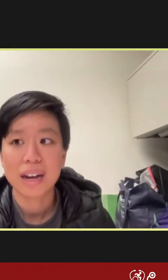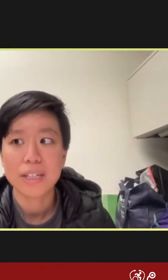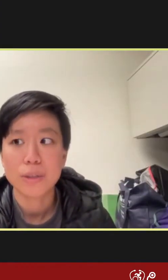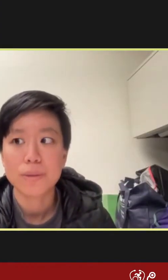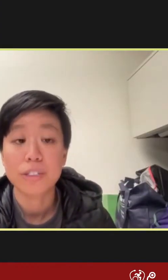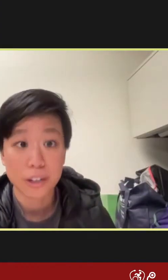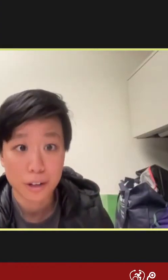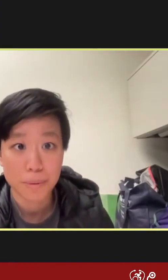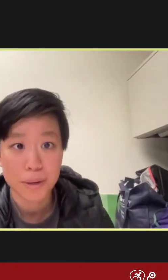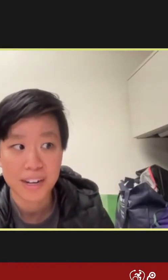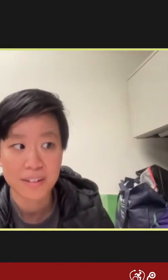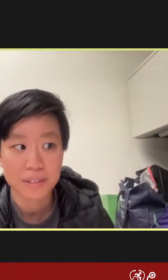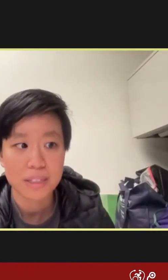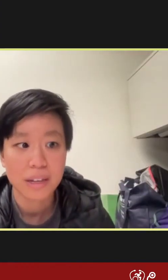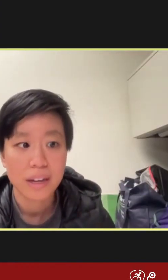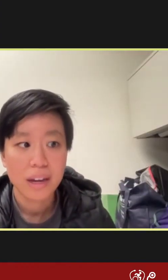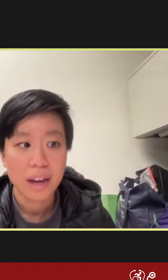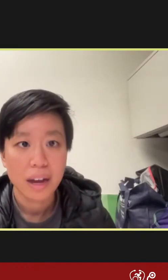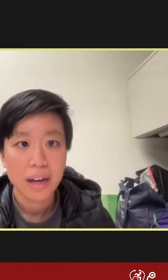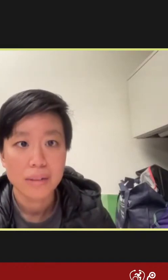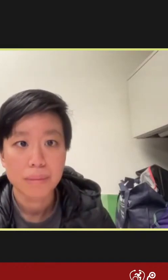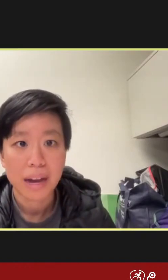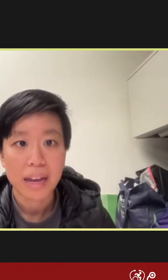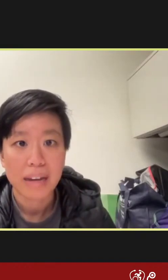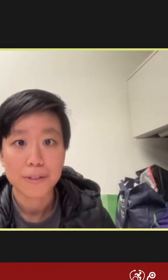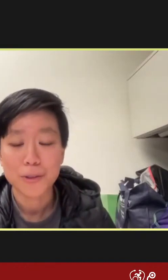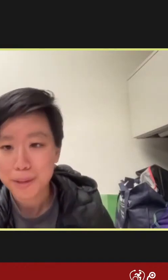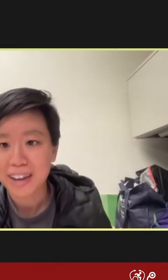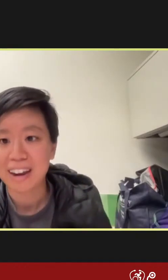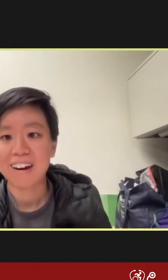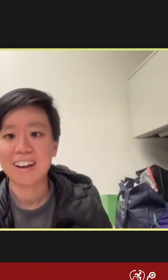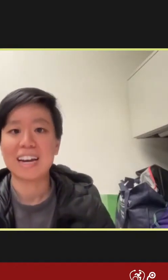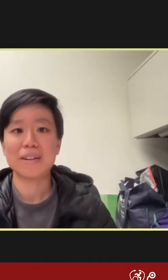I use she/her pronouns, I have short black hair and